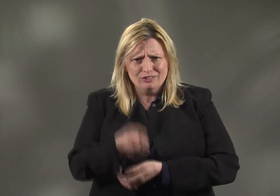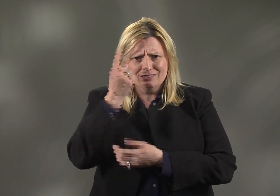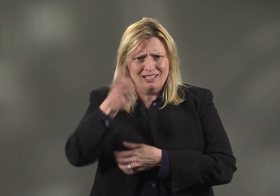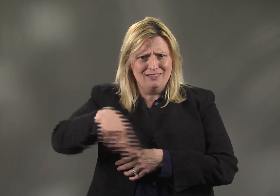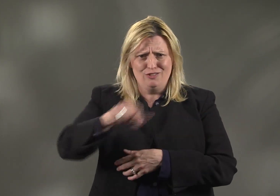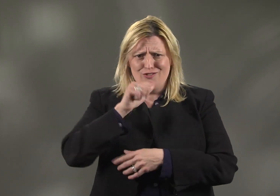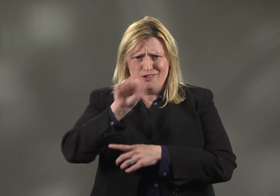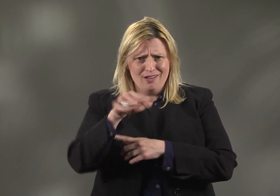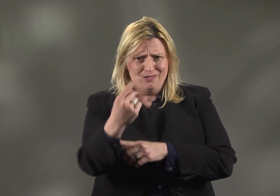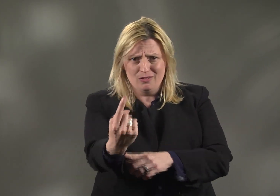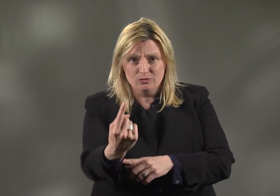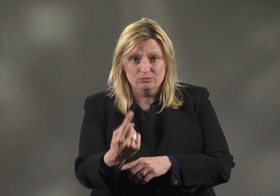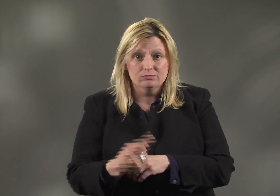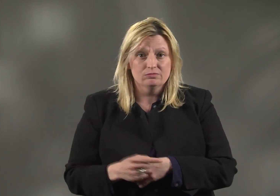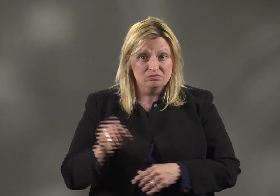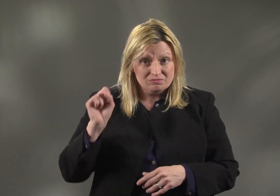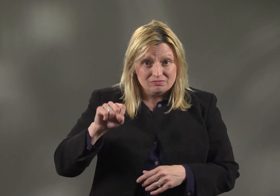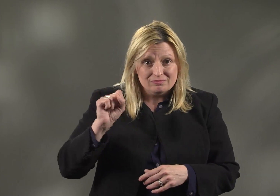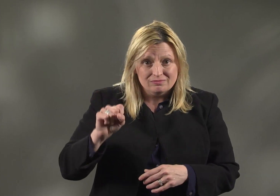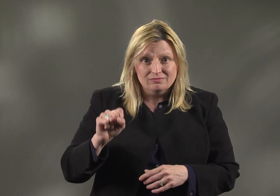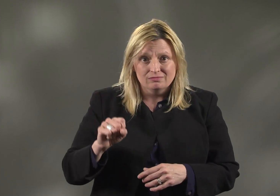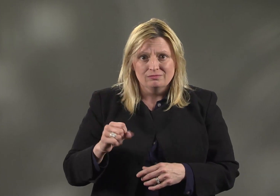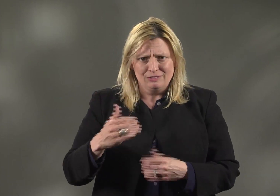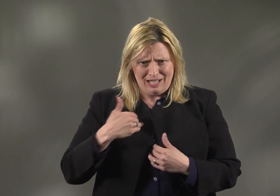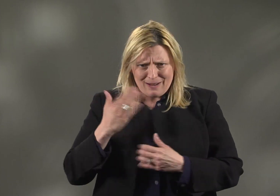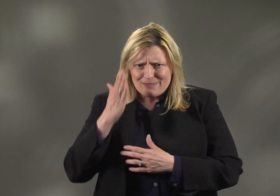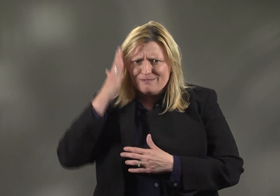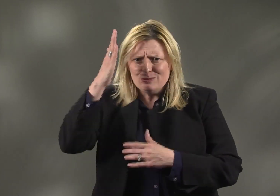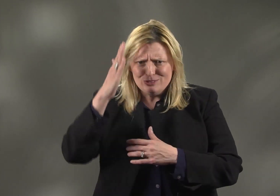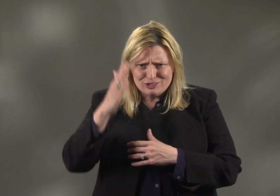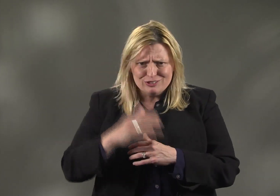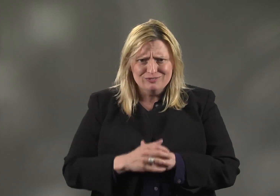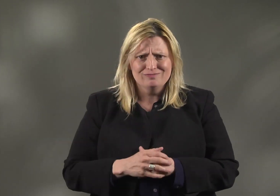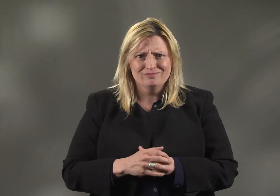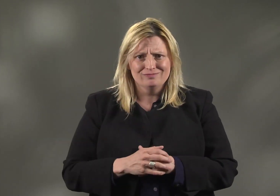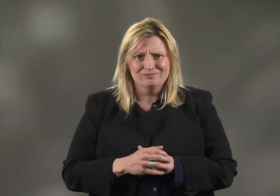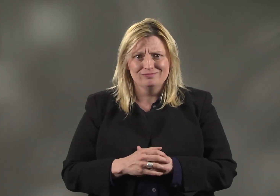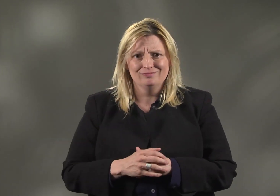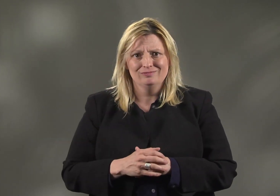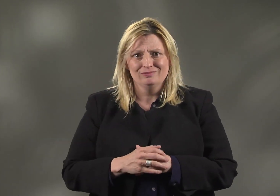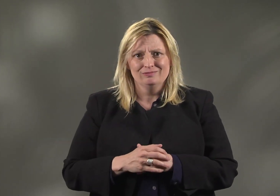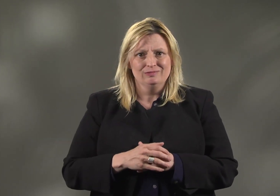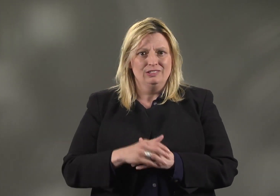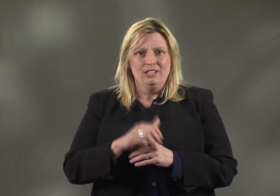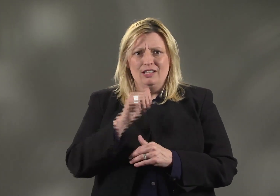It's important that students understand that they are not alone. Yes, there is a future that awaits them